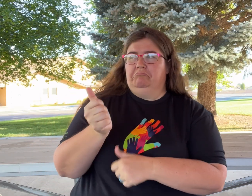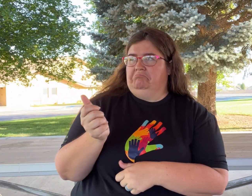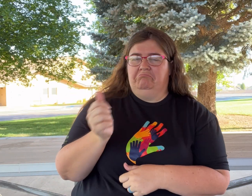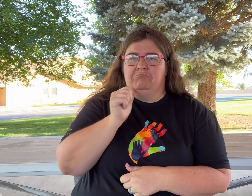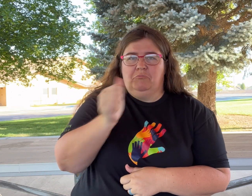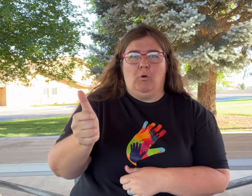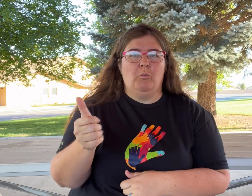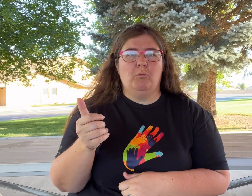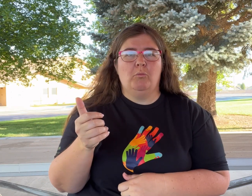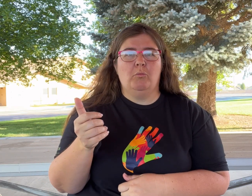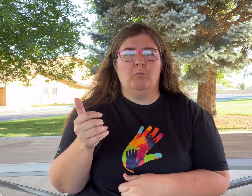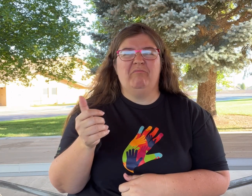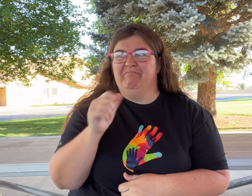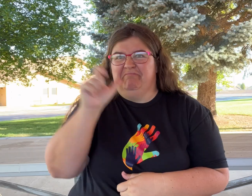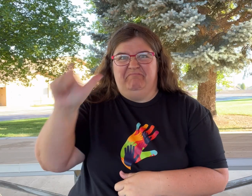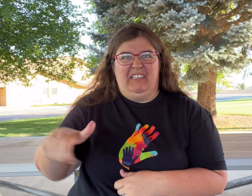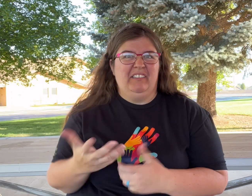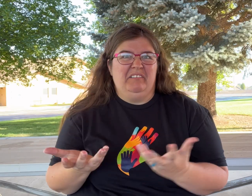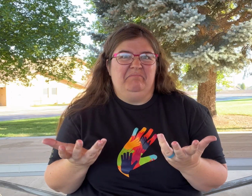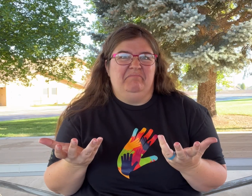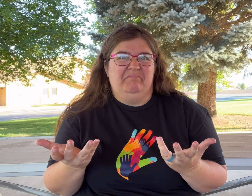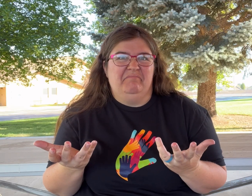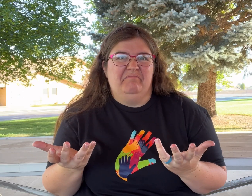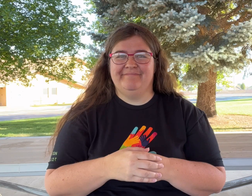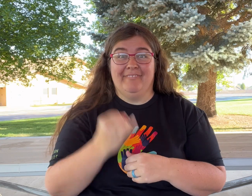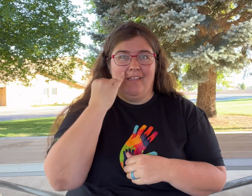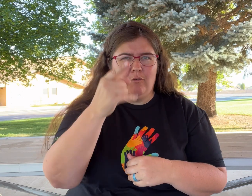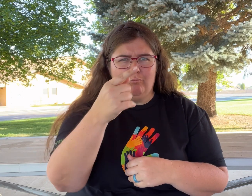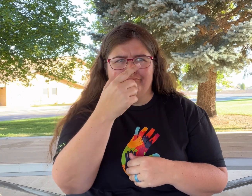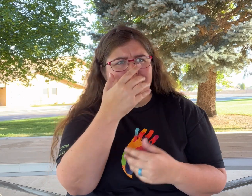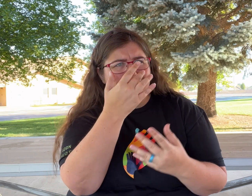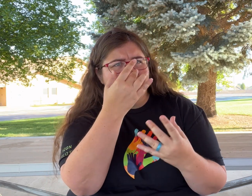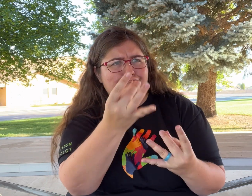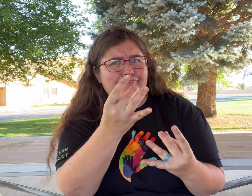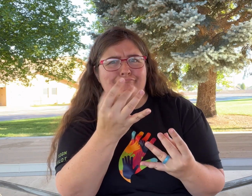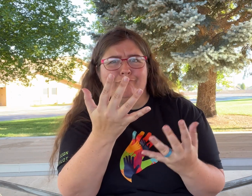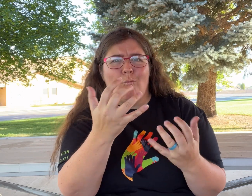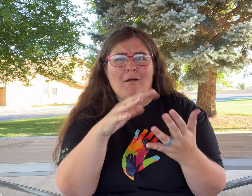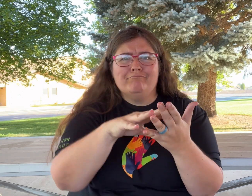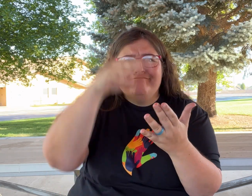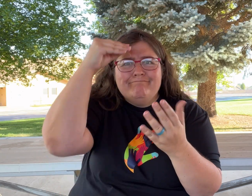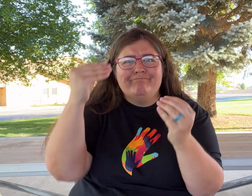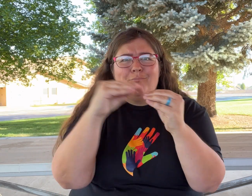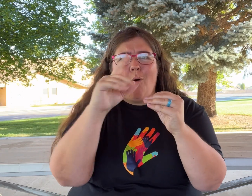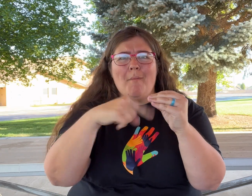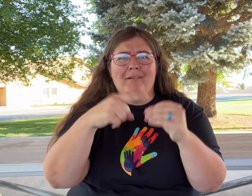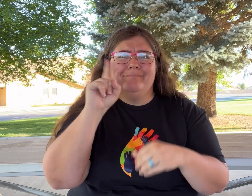Otherwise, they don't they don't need it. And if you're interested in learning more about Deaf